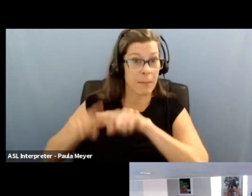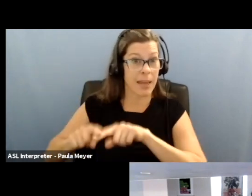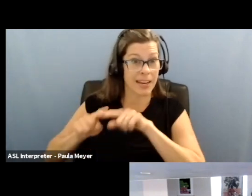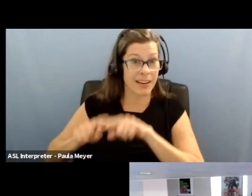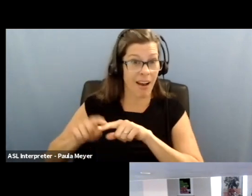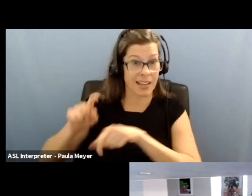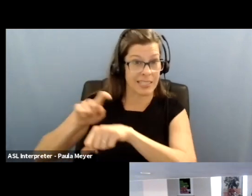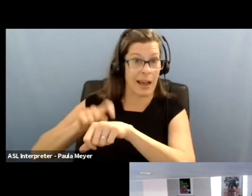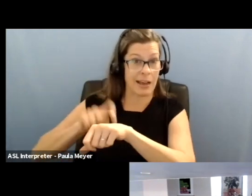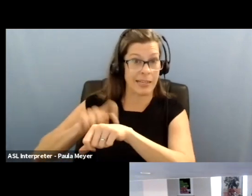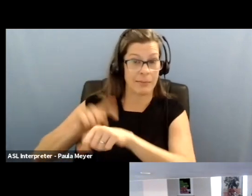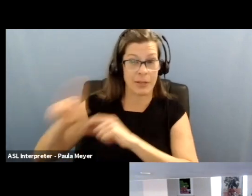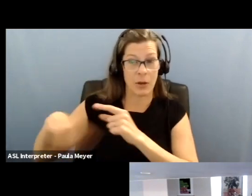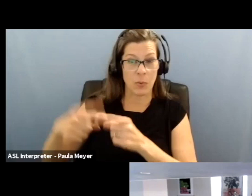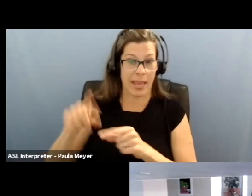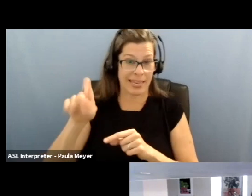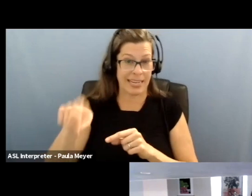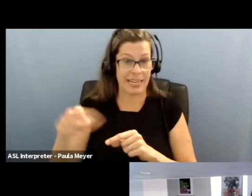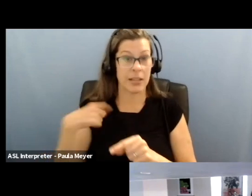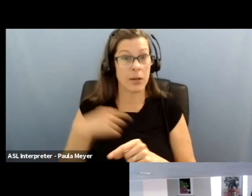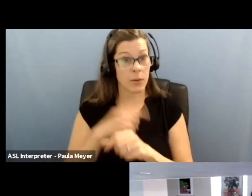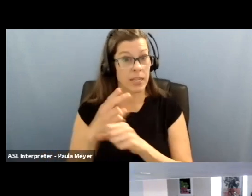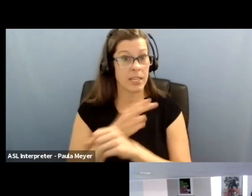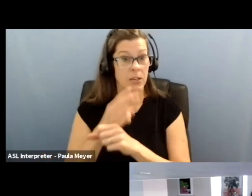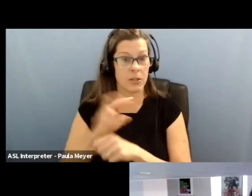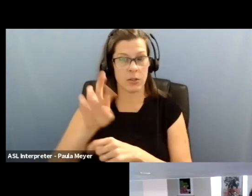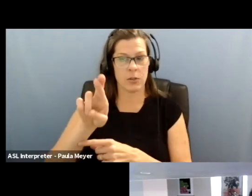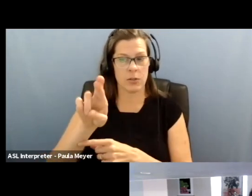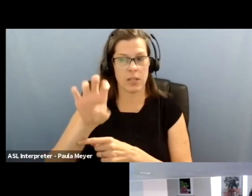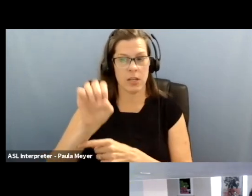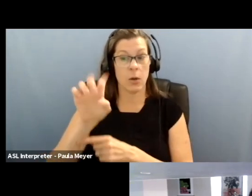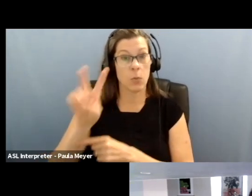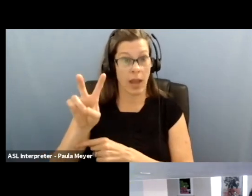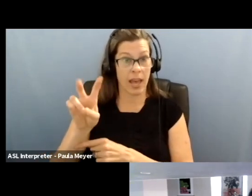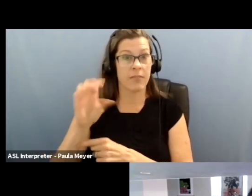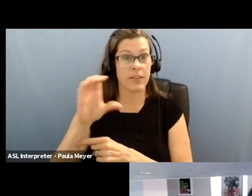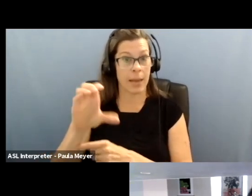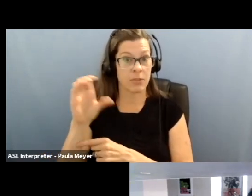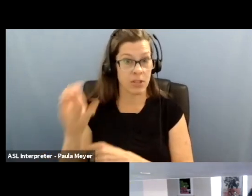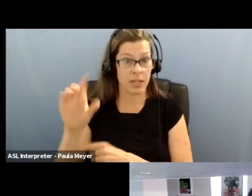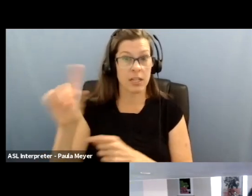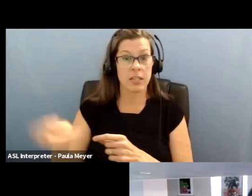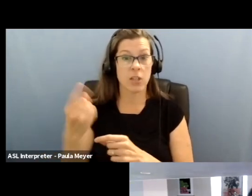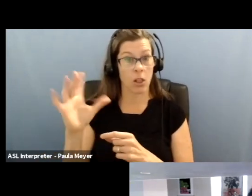We use Rev captioning service for most of our videos, they charge $1.25 a minute and can have